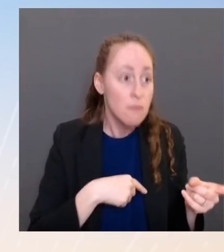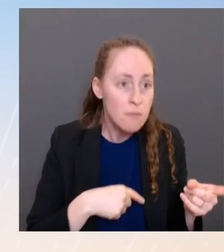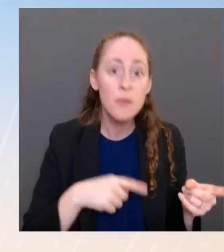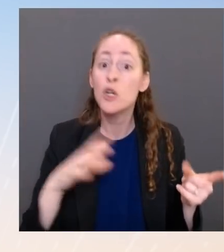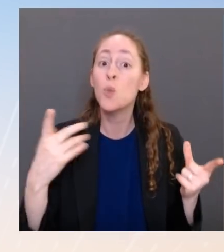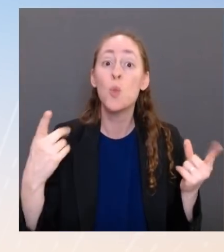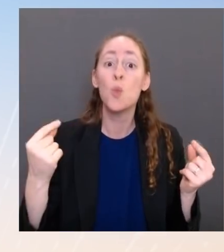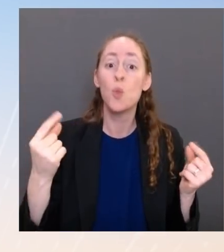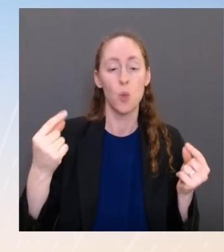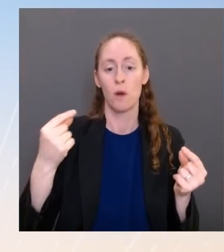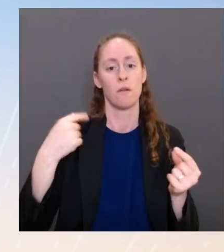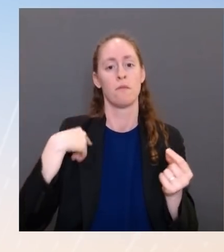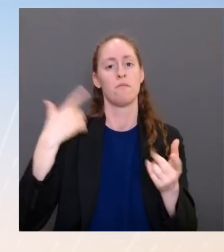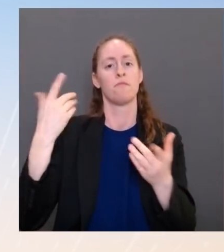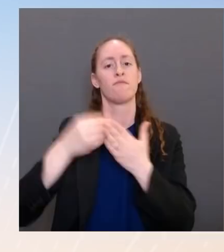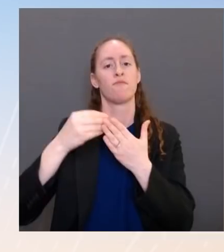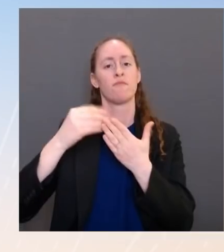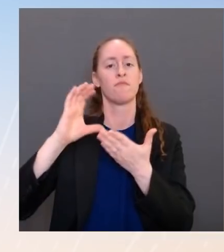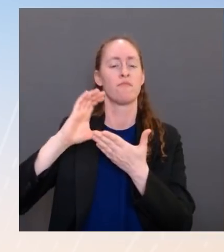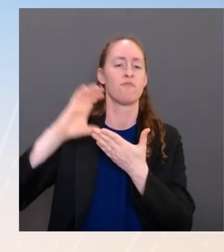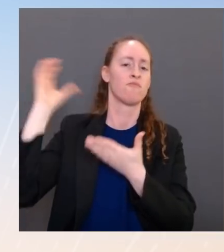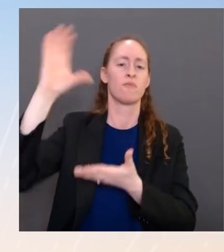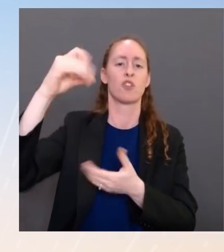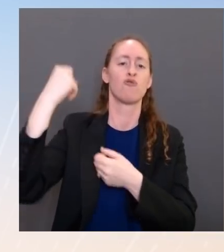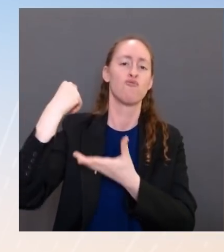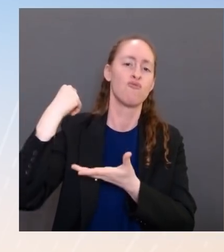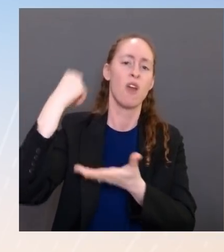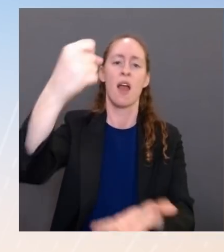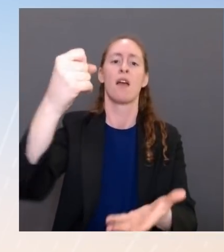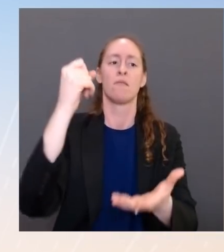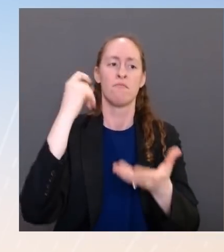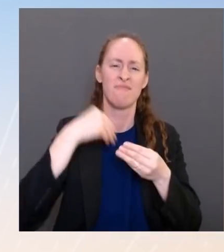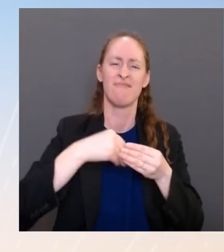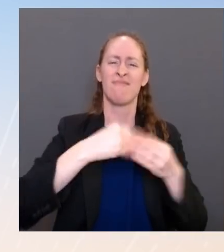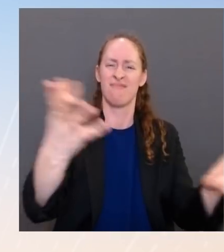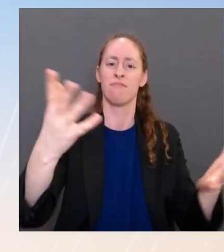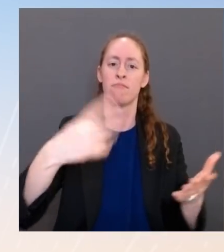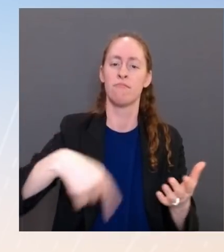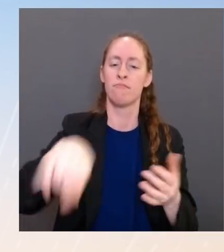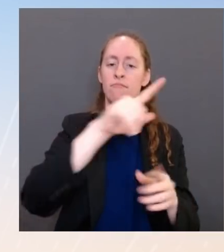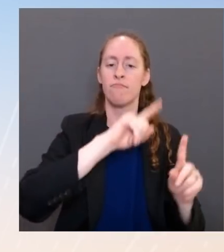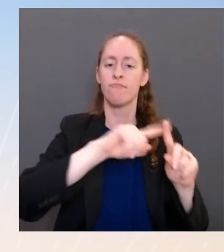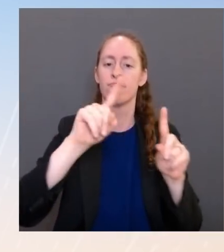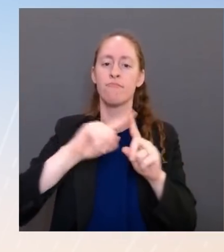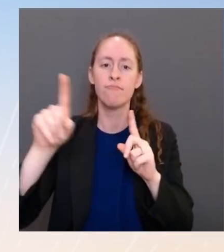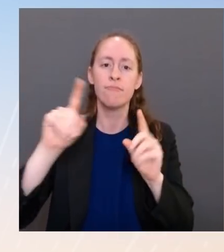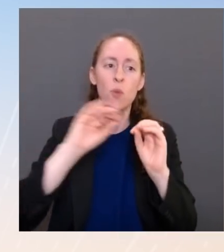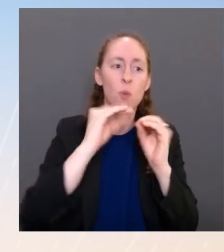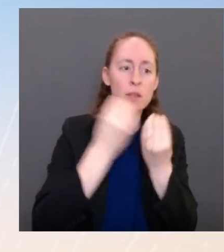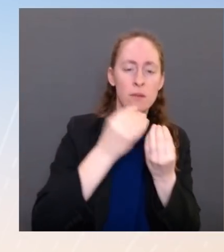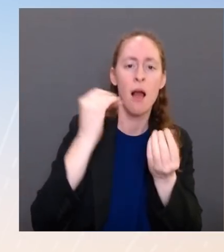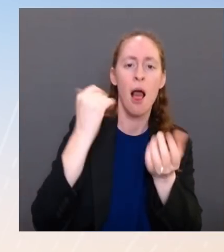given the fact that we know that 75 percent of women who seek an abortion are under 200 percent of the poverty level.